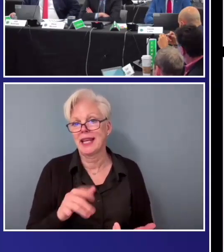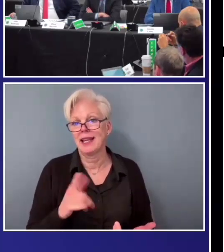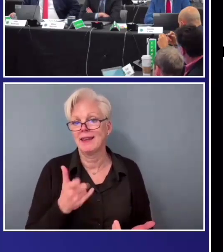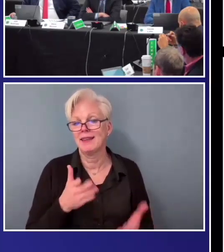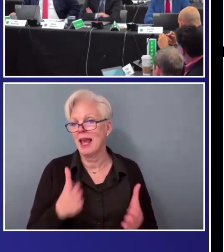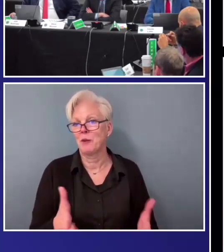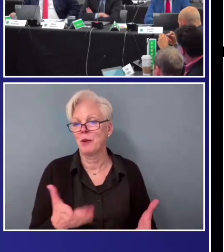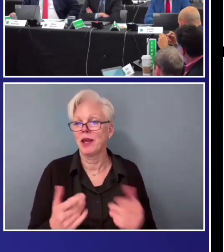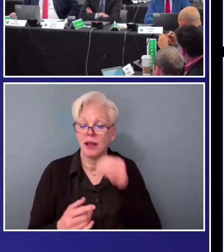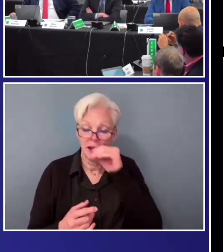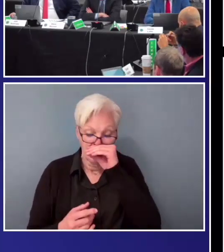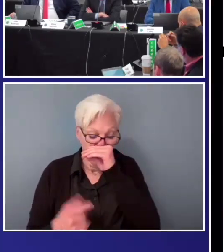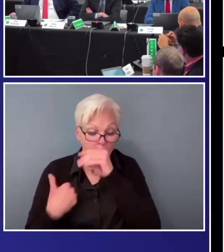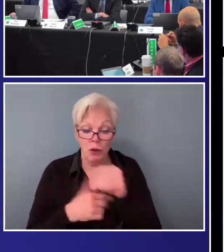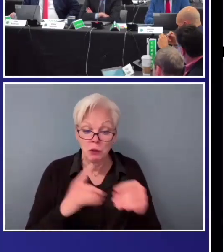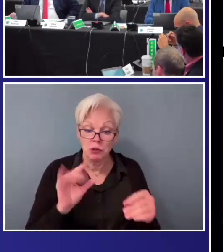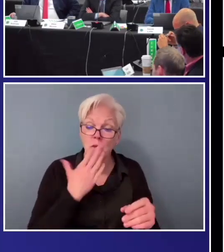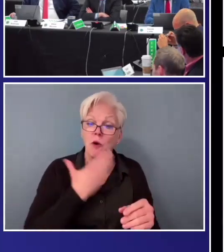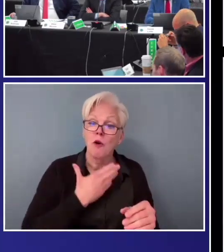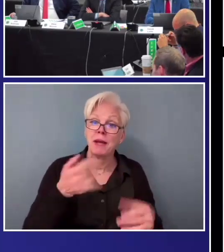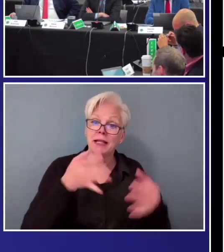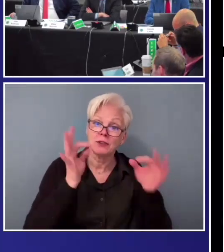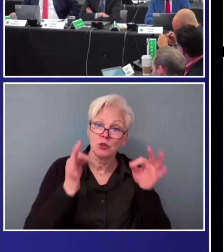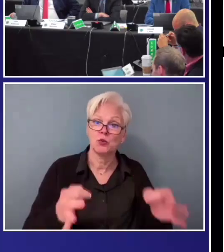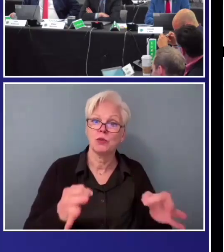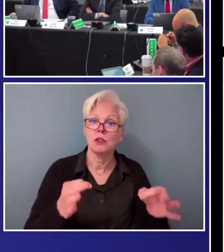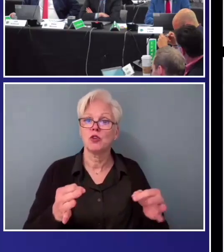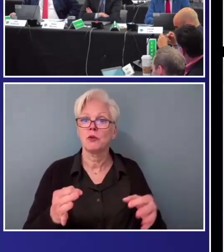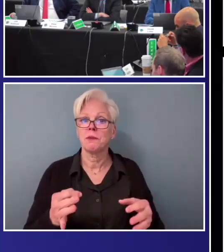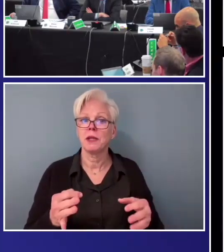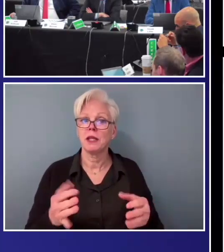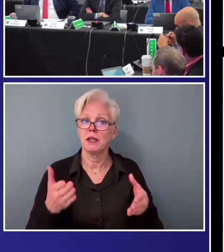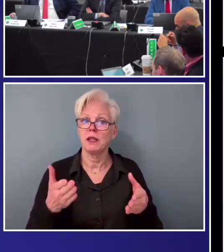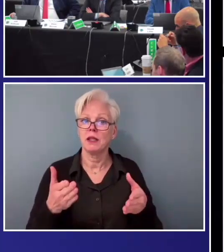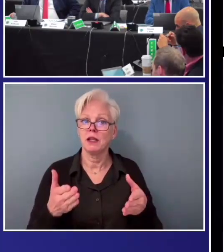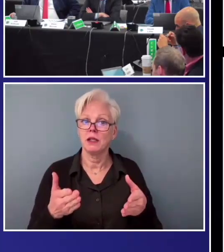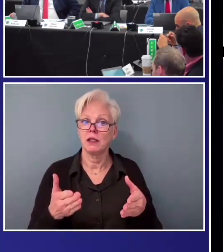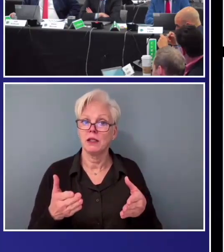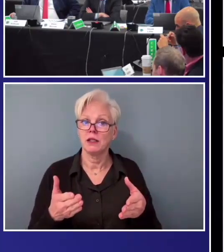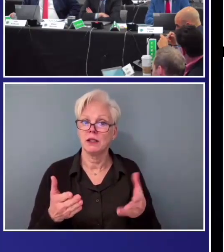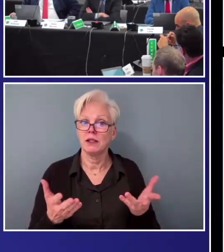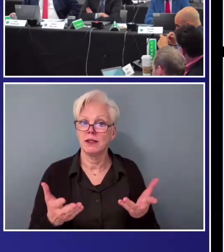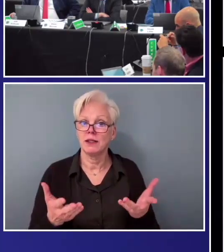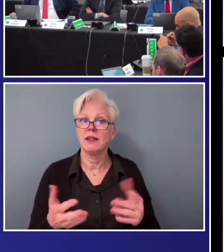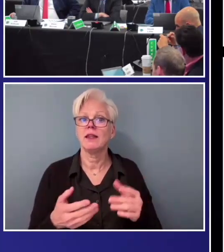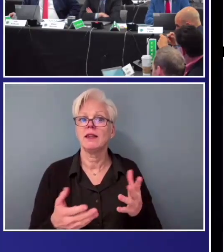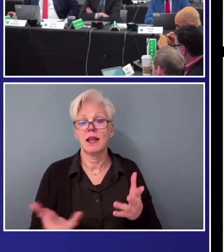We will do our best to determine it in a way that again, goes back to our original